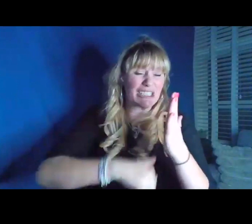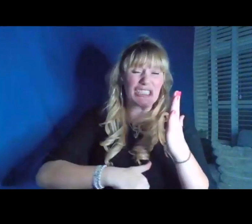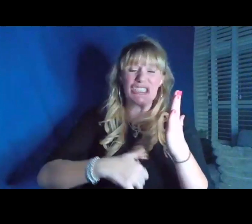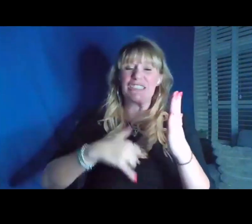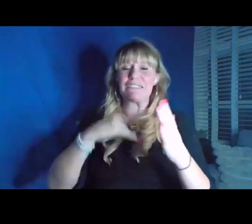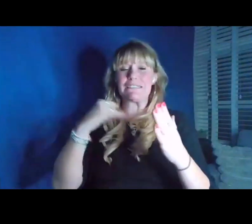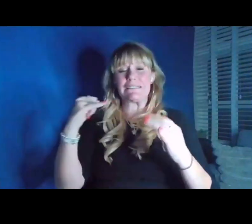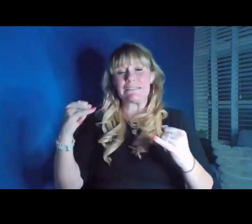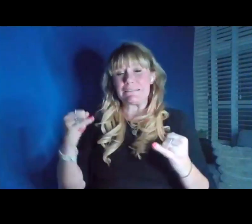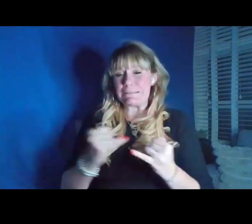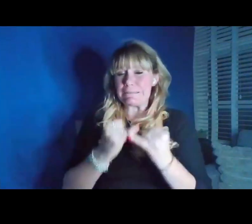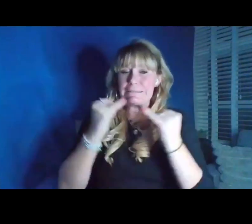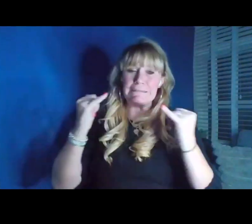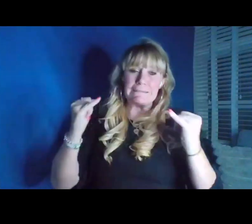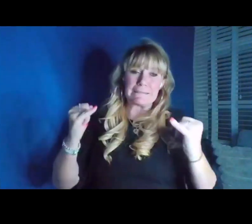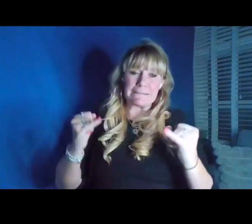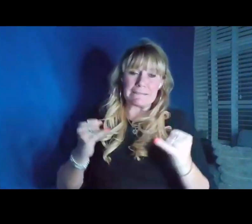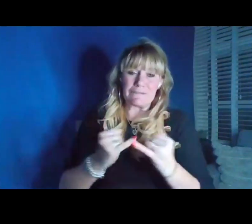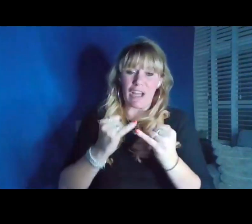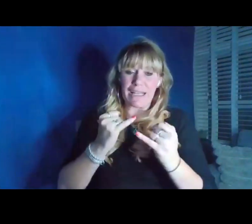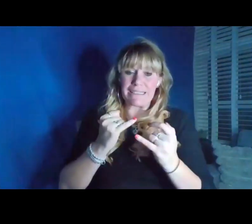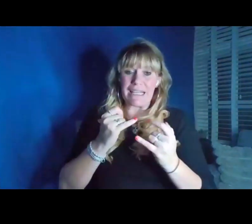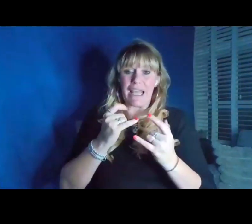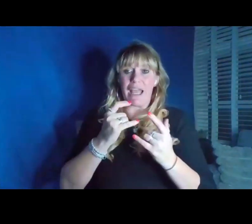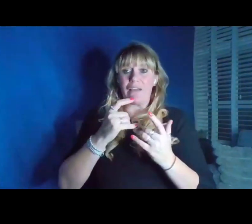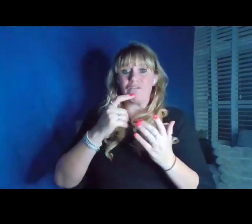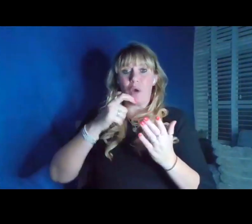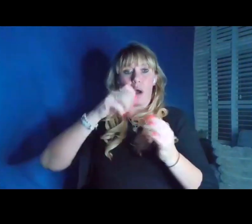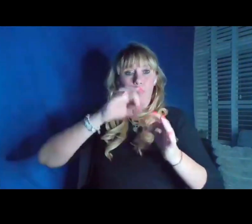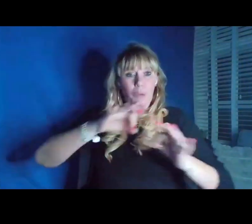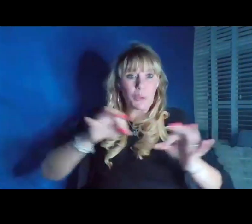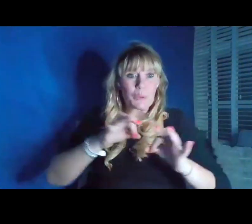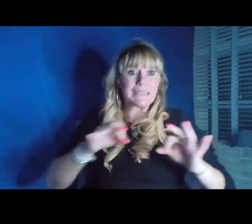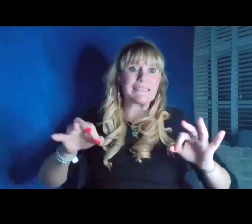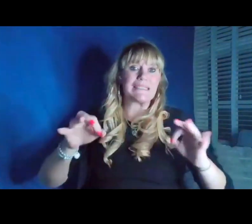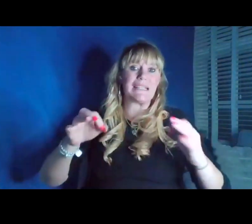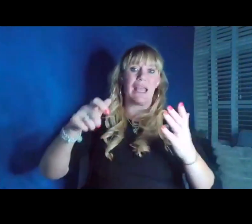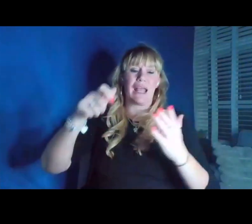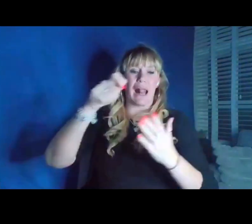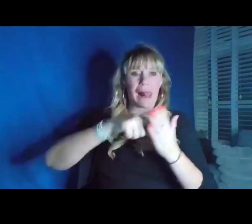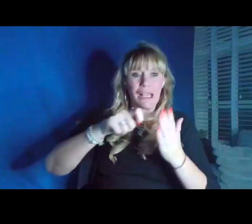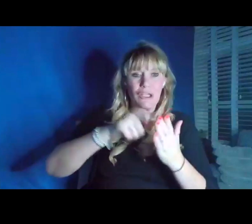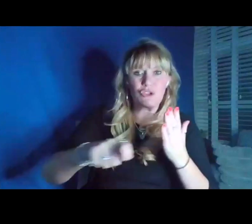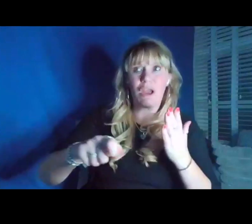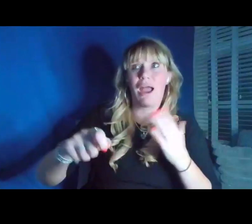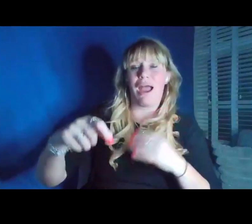music, CND and rights and boys, and sex.